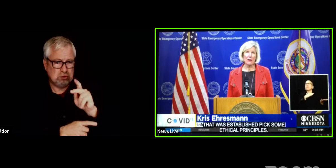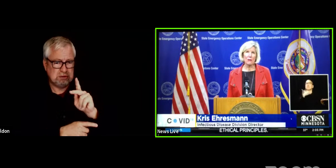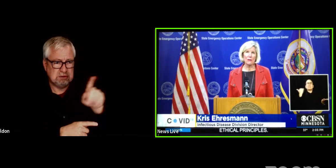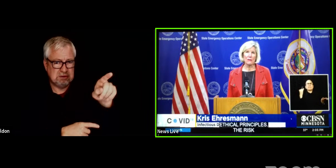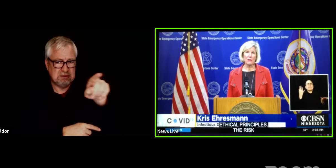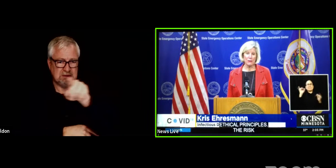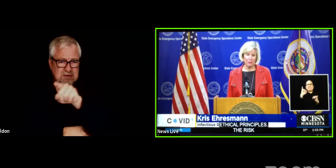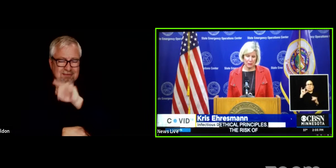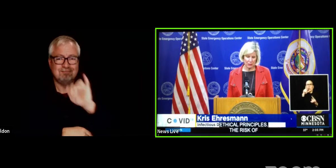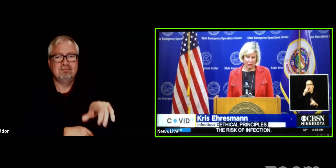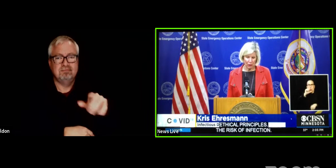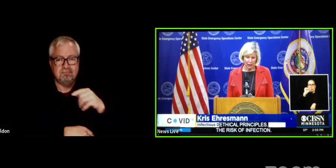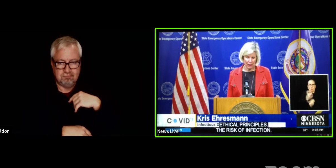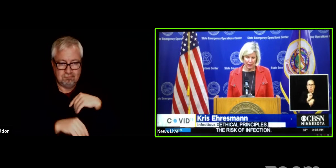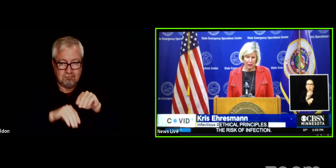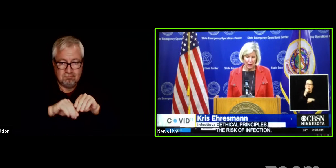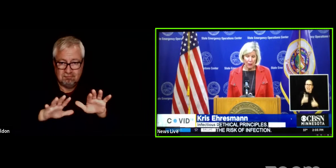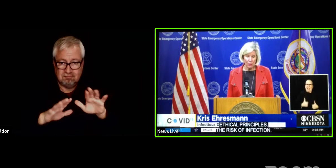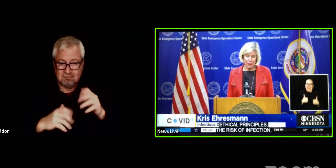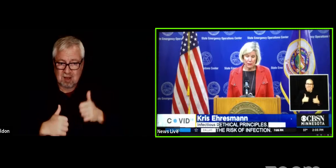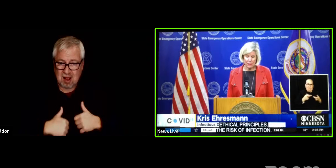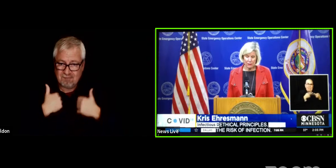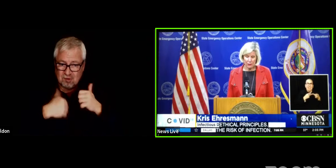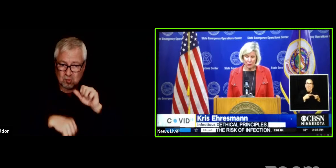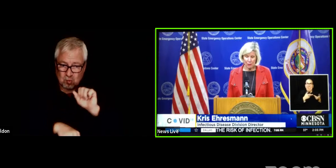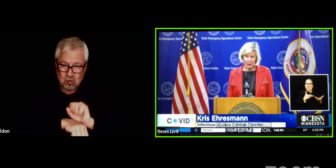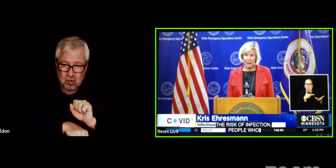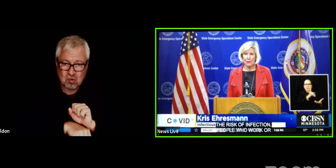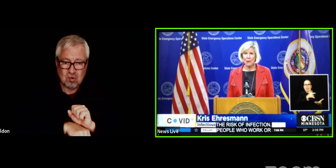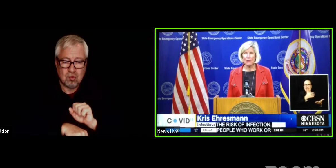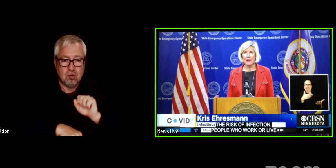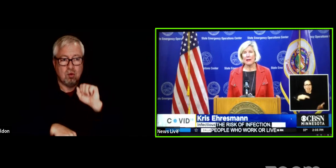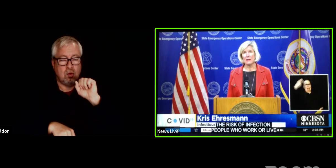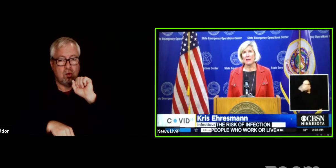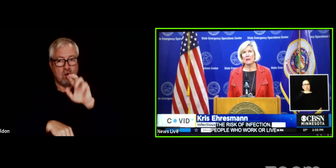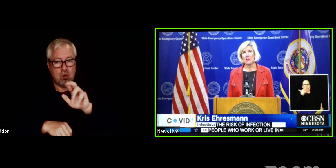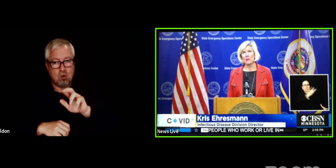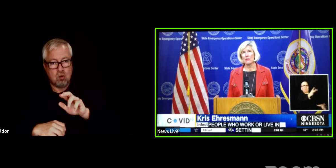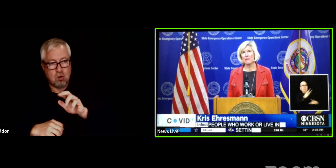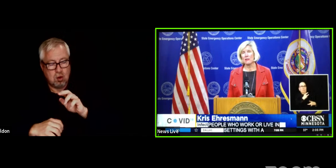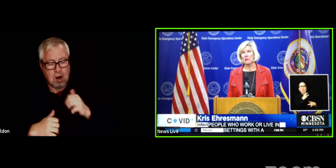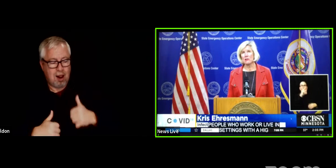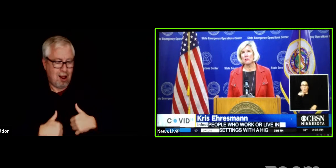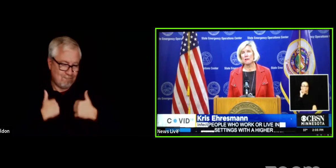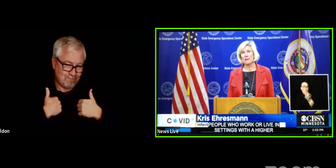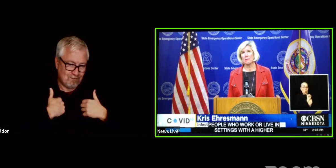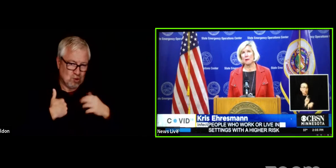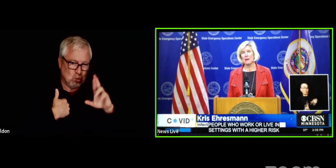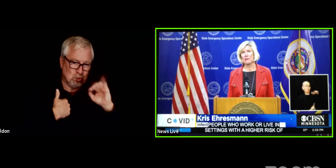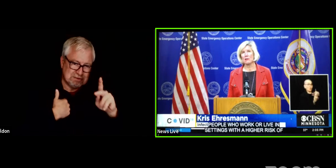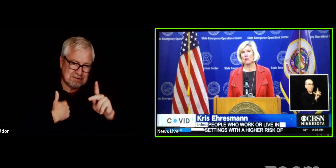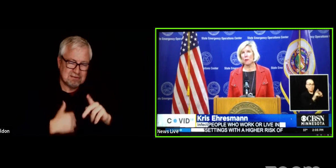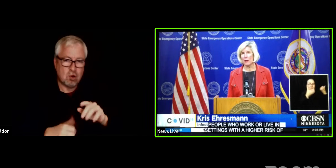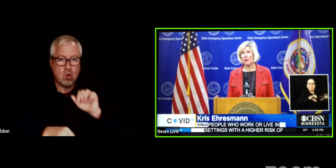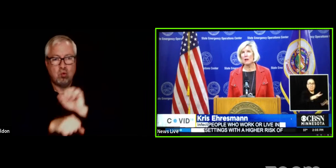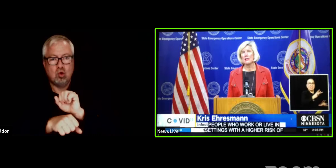HIGHER RISK OF TRANSMISSION OF COVID. RISK OF SEVERE MORBIDITY AND MORTALITY, THOSE INDIVIDUALS WHO EXPERIENCED GREATER